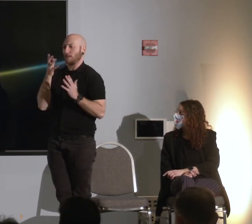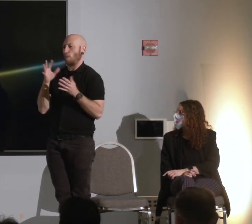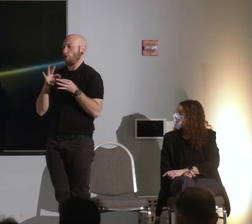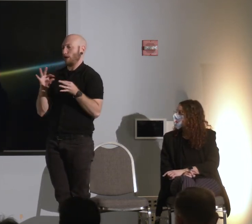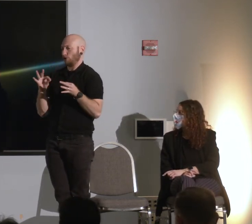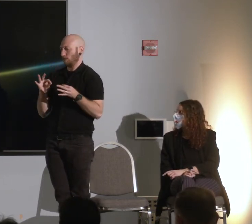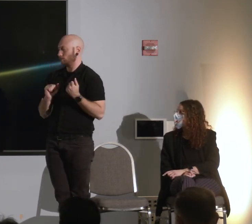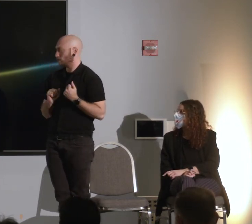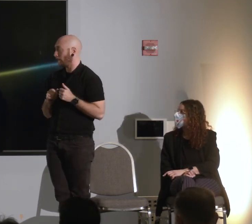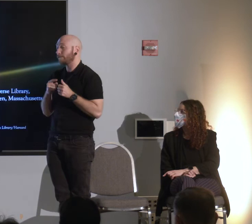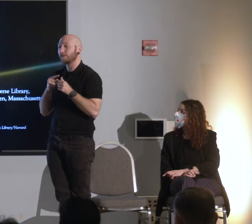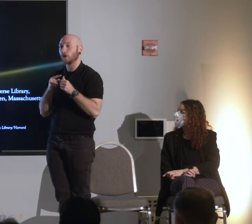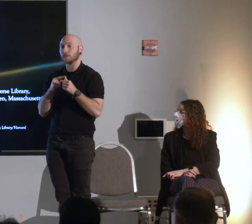First of all, public library.